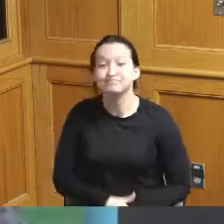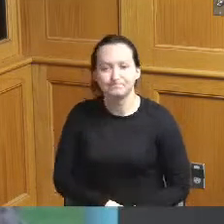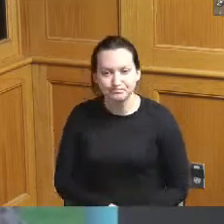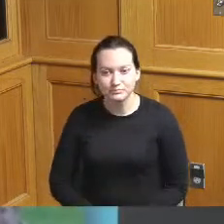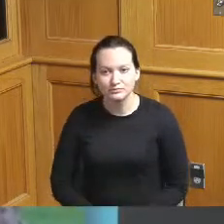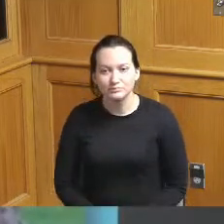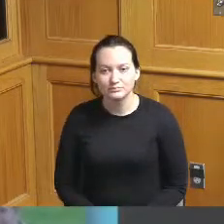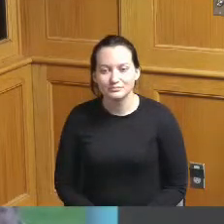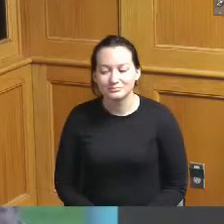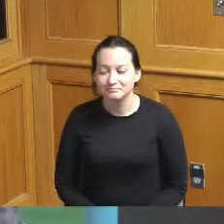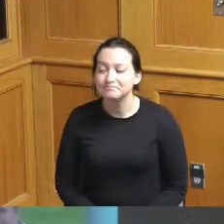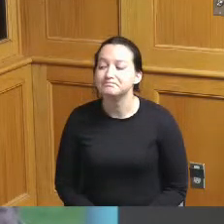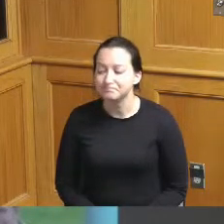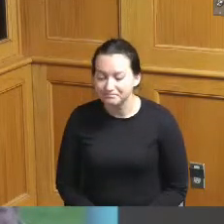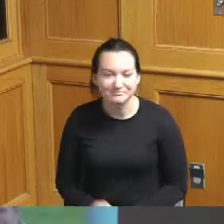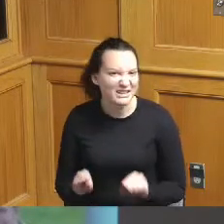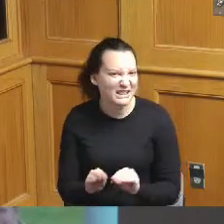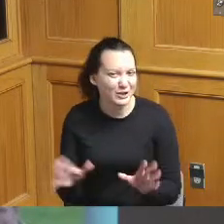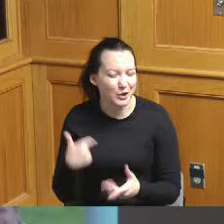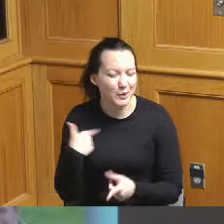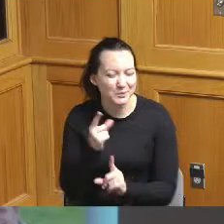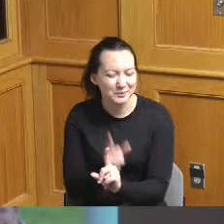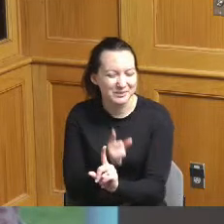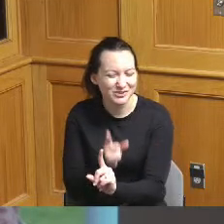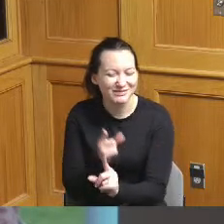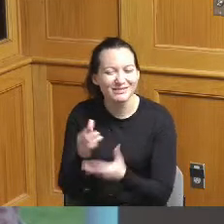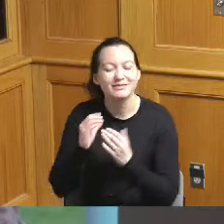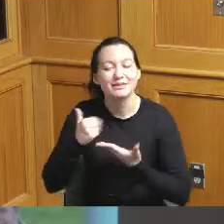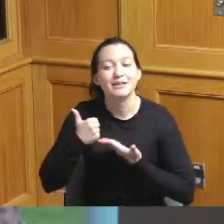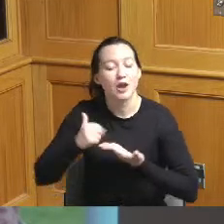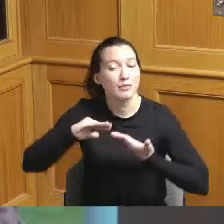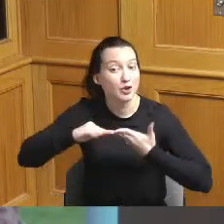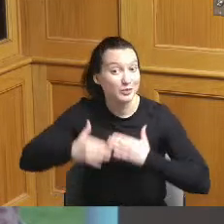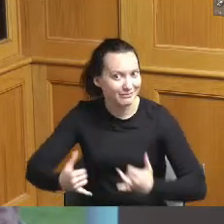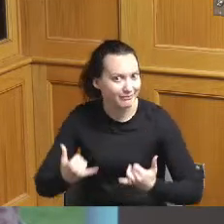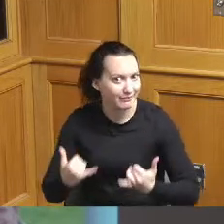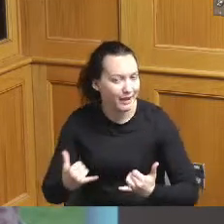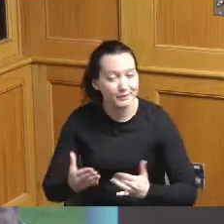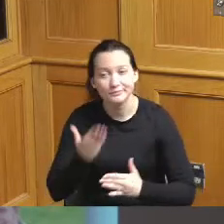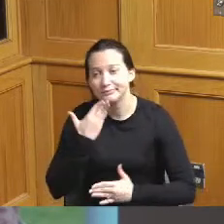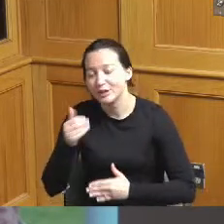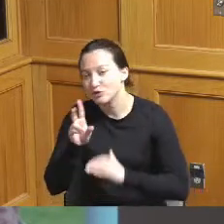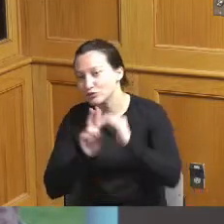so first slide clearly our mission helping Community today for a better tomorrow and